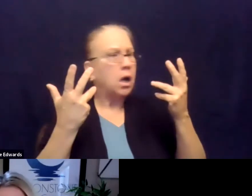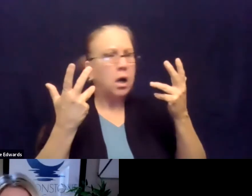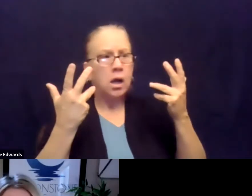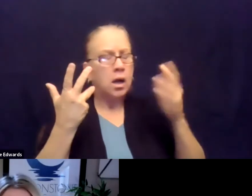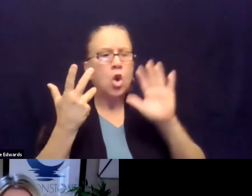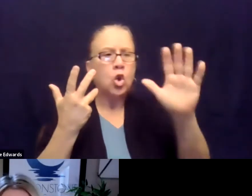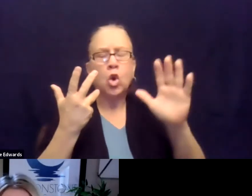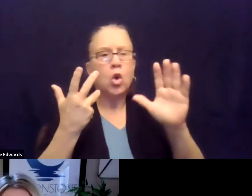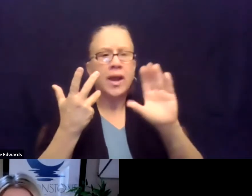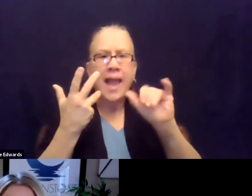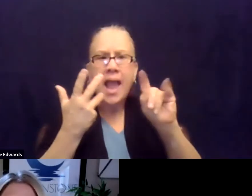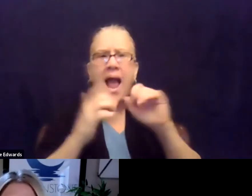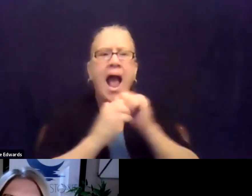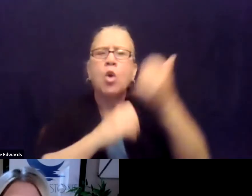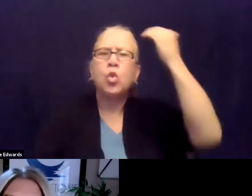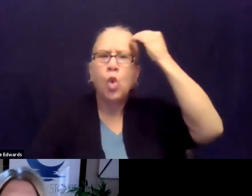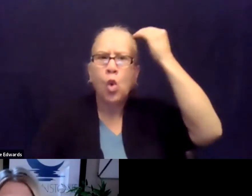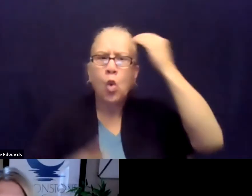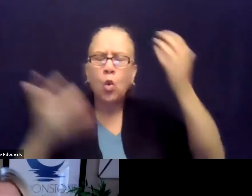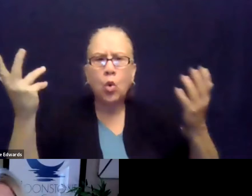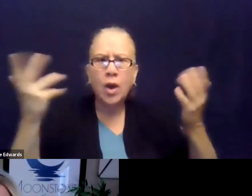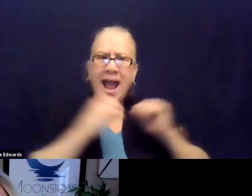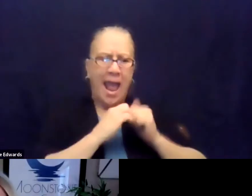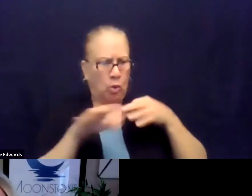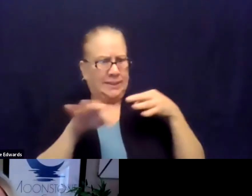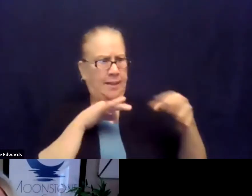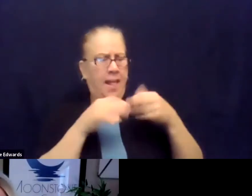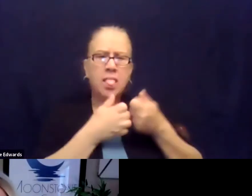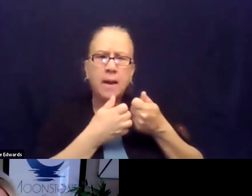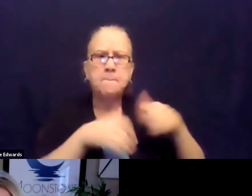what's the best way to explain to them it's important for them to be vaccinated?